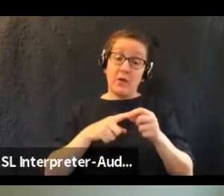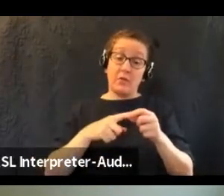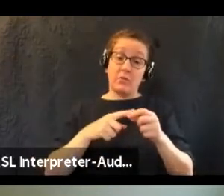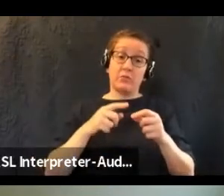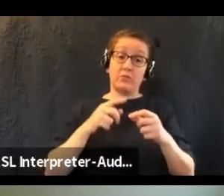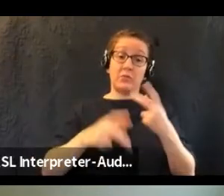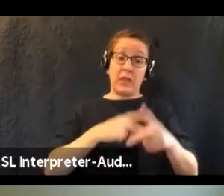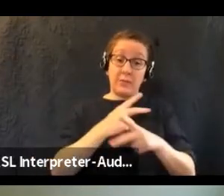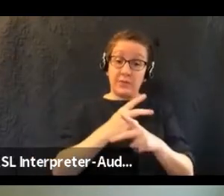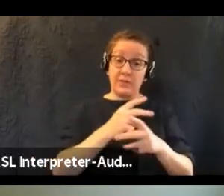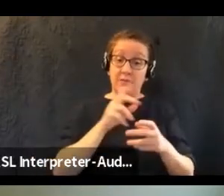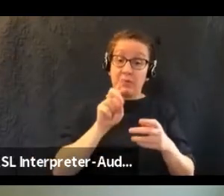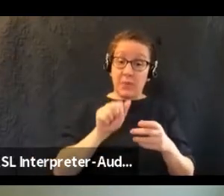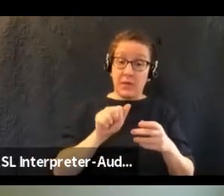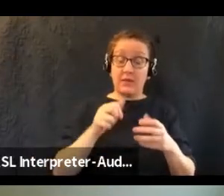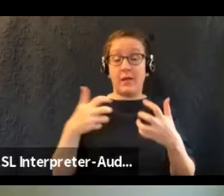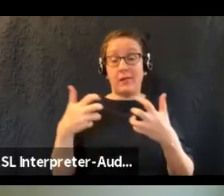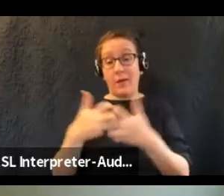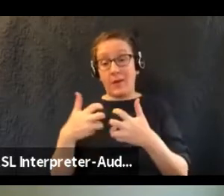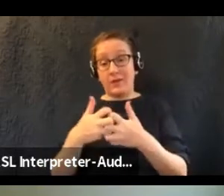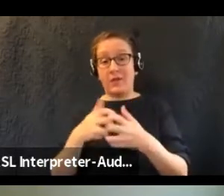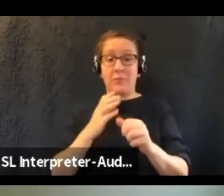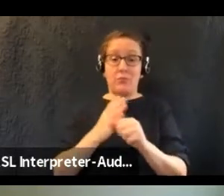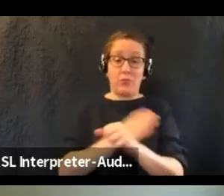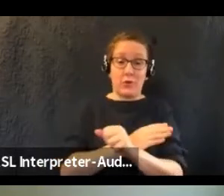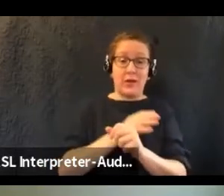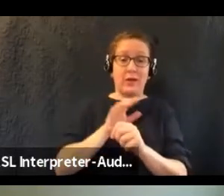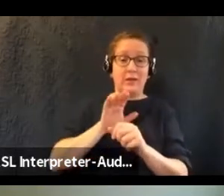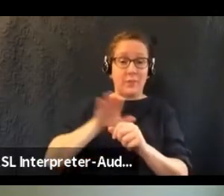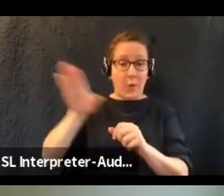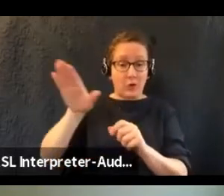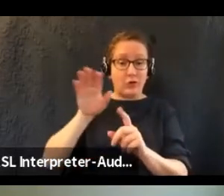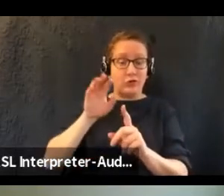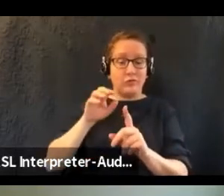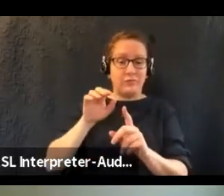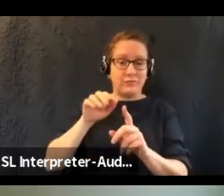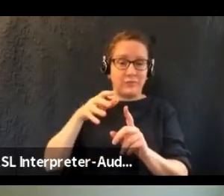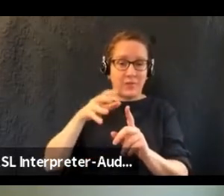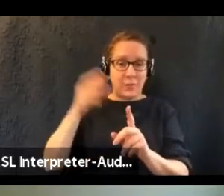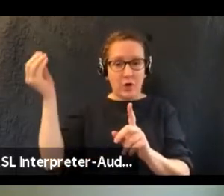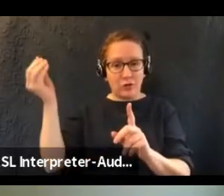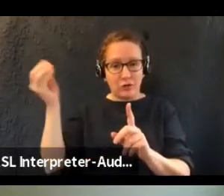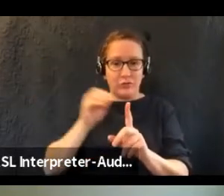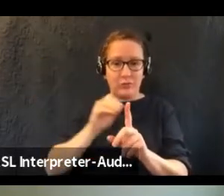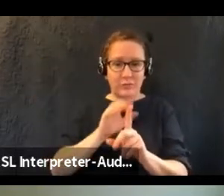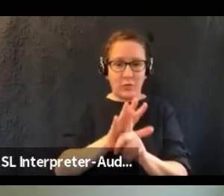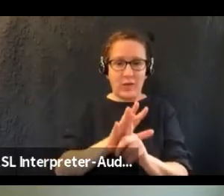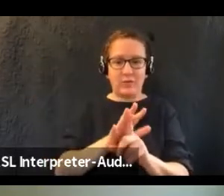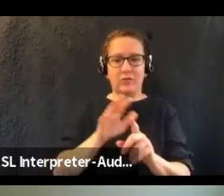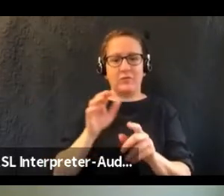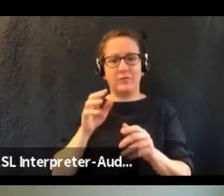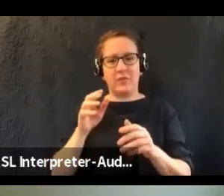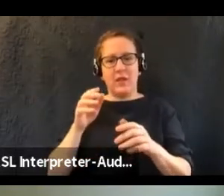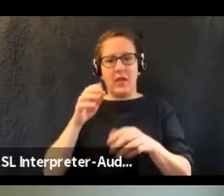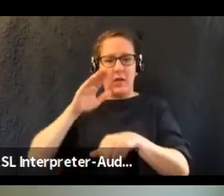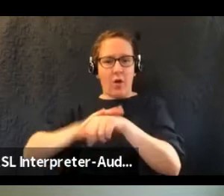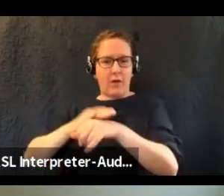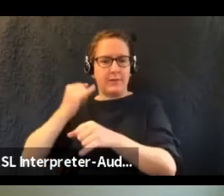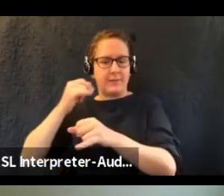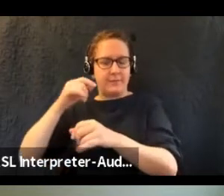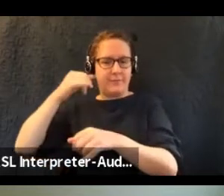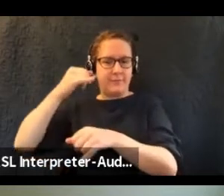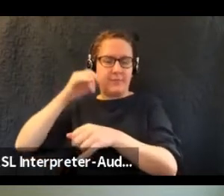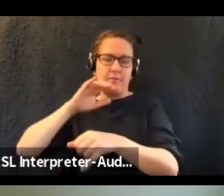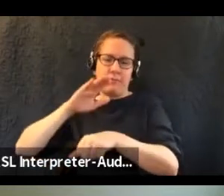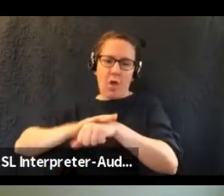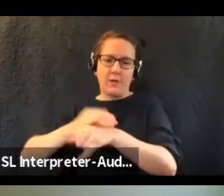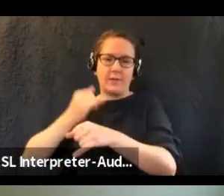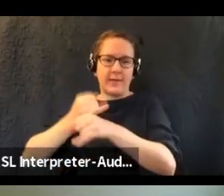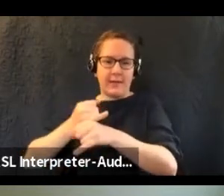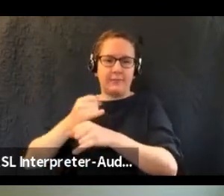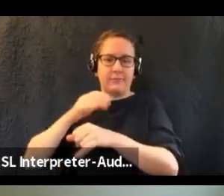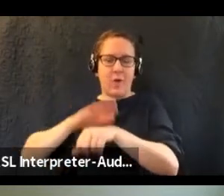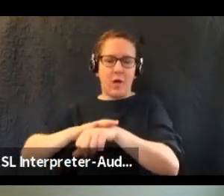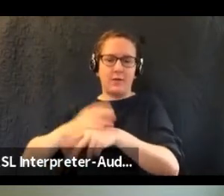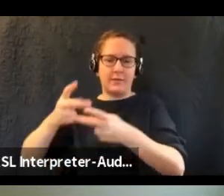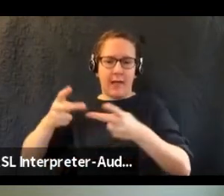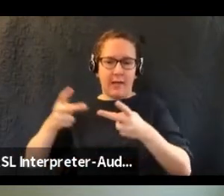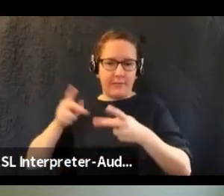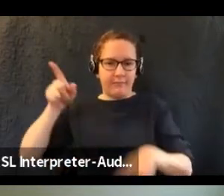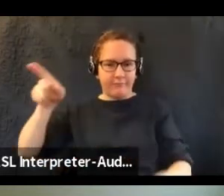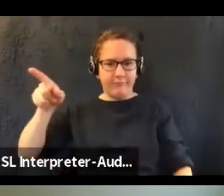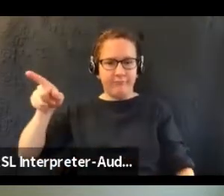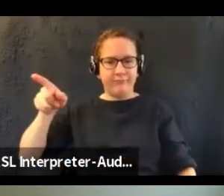on site advising, so as you're thinking about all of those three areas, you'll want to again